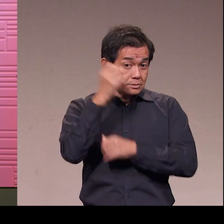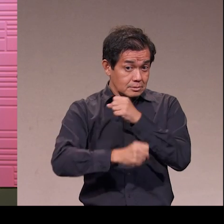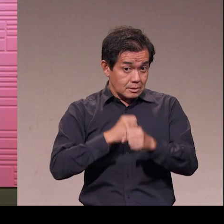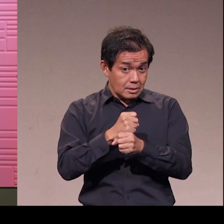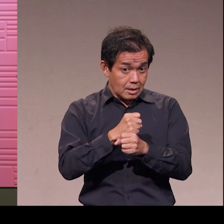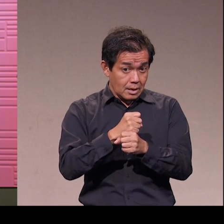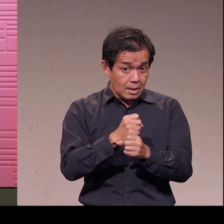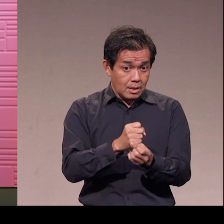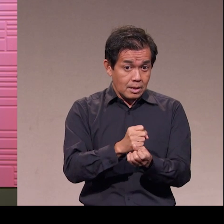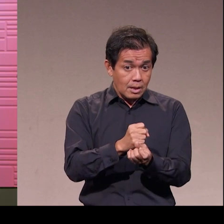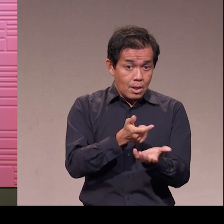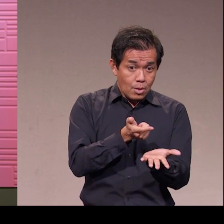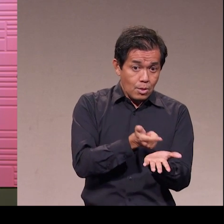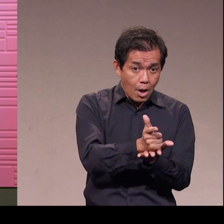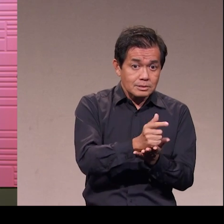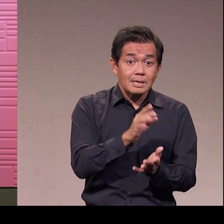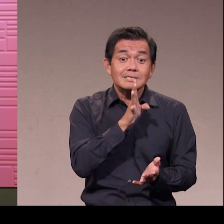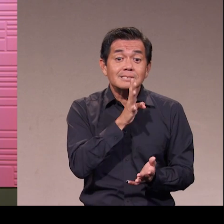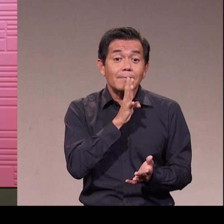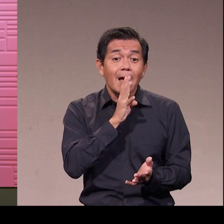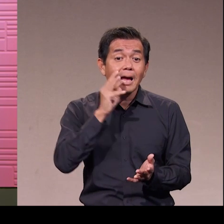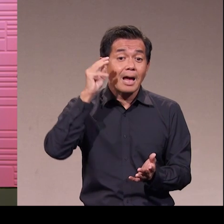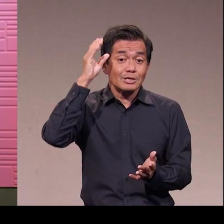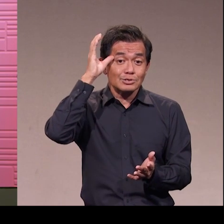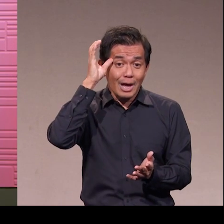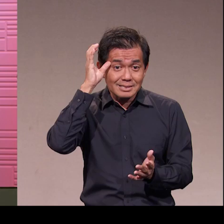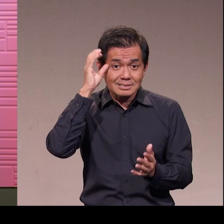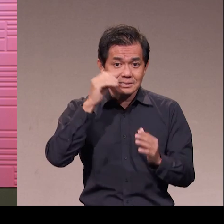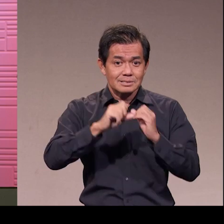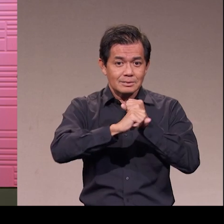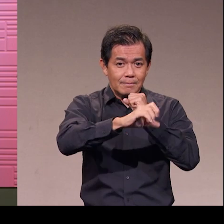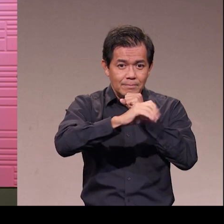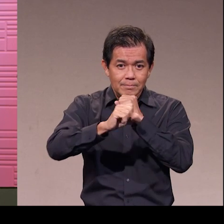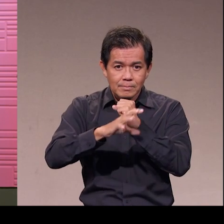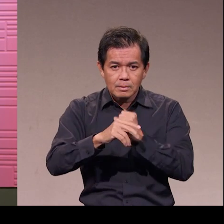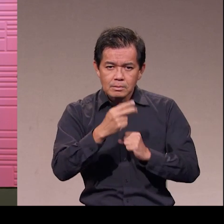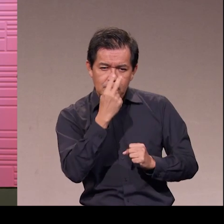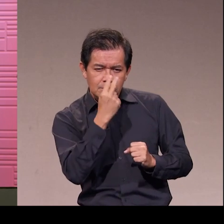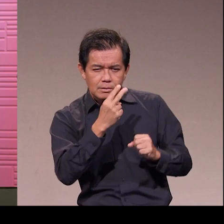At last year's launch of the Speak Mandarin Campaign, I watched the brilliant performance by the Teng Company.